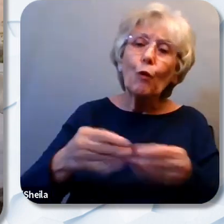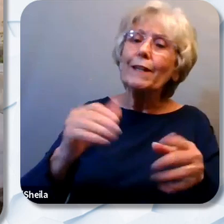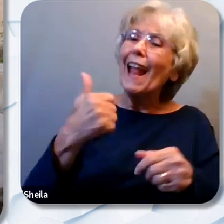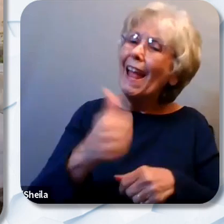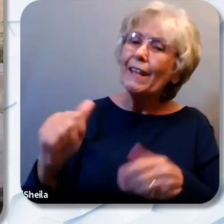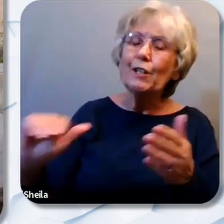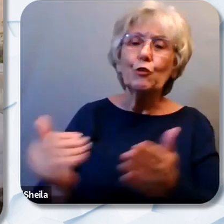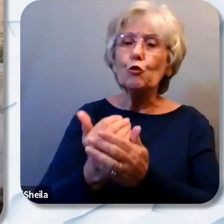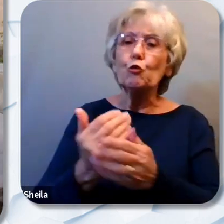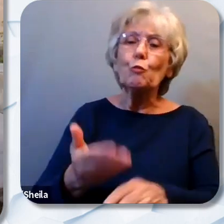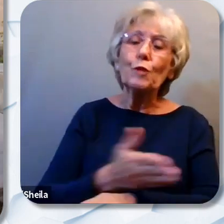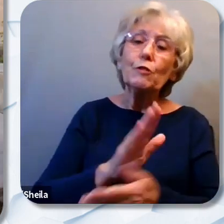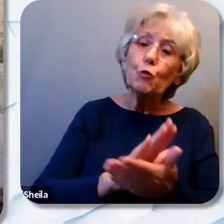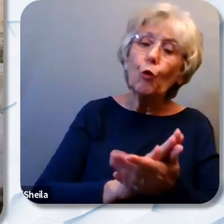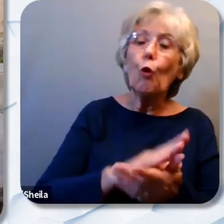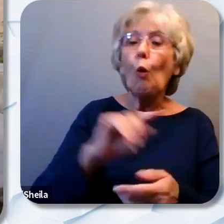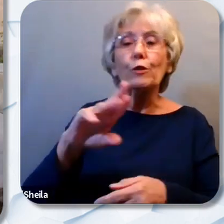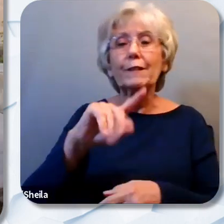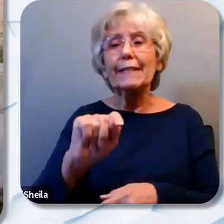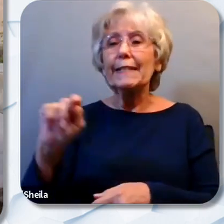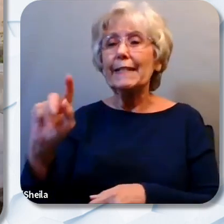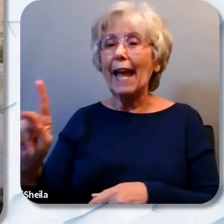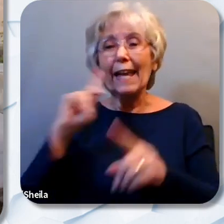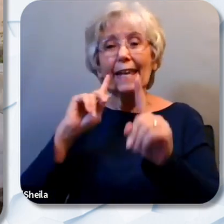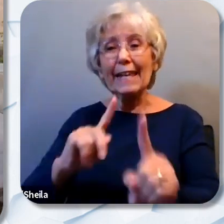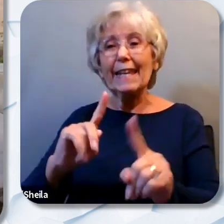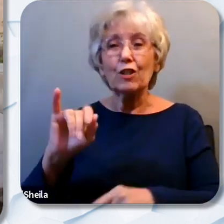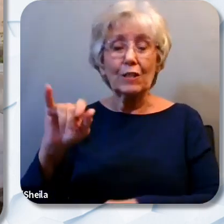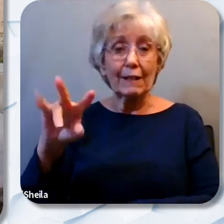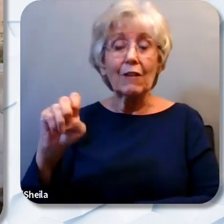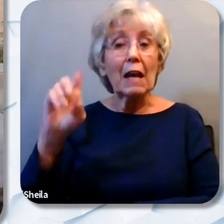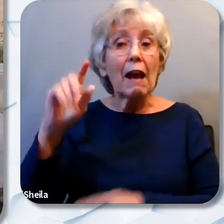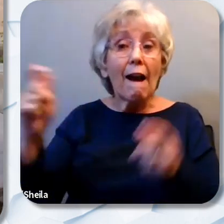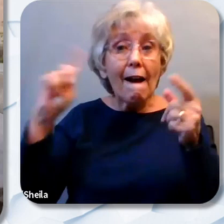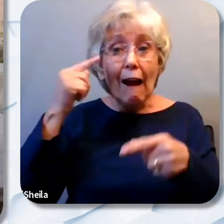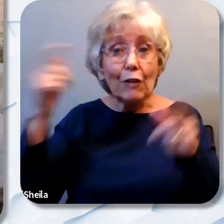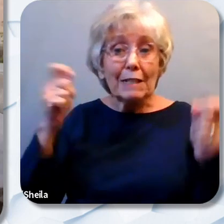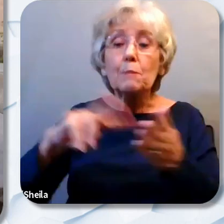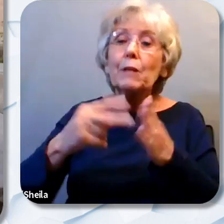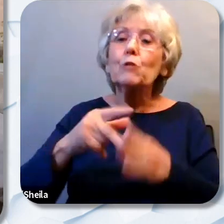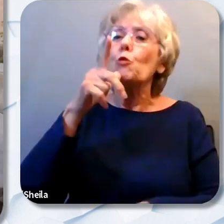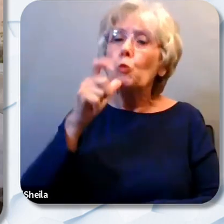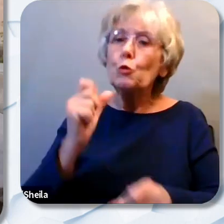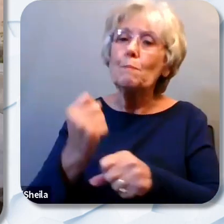or tk initiative. By governance, I mean, who is making decisions and TAO and there are currently